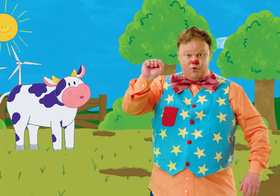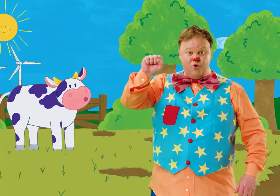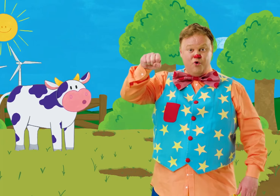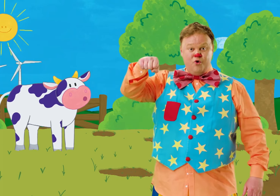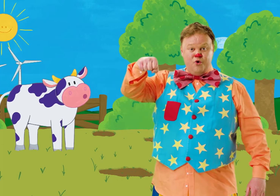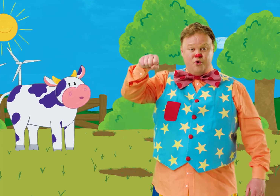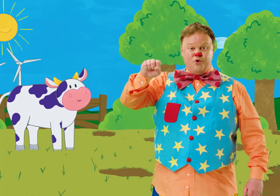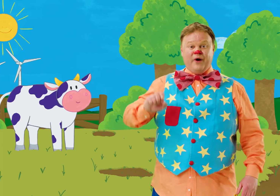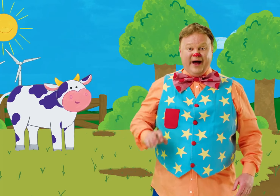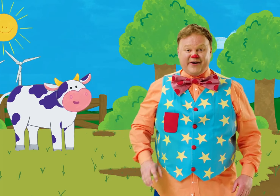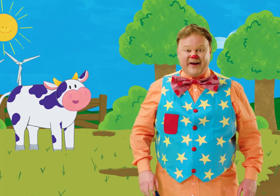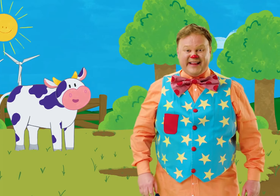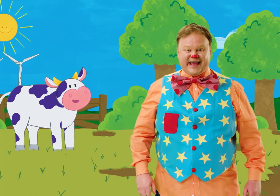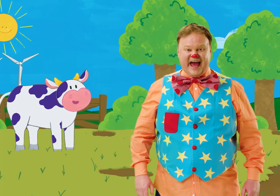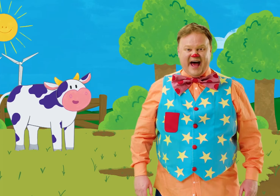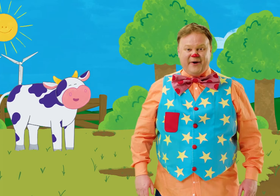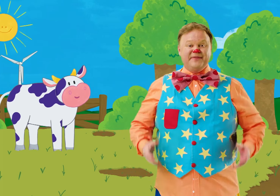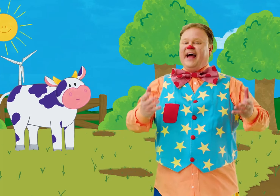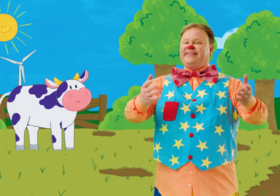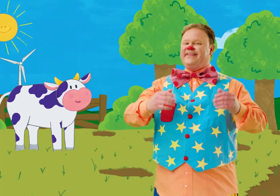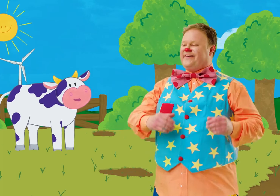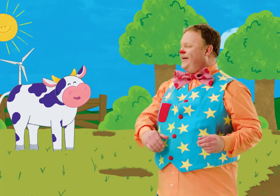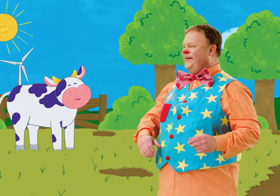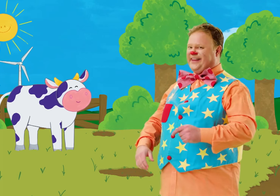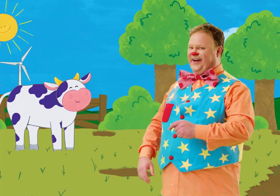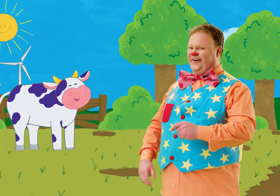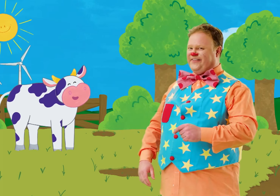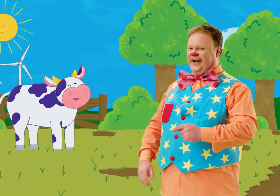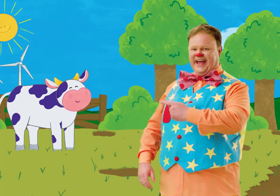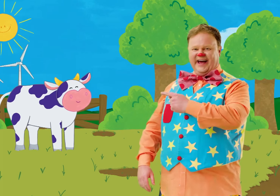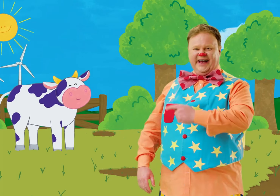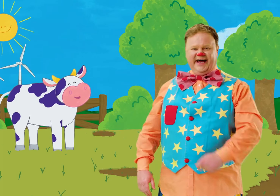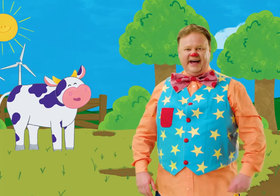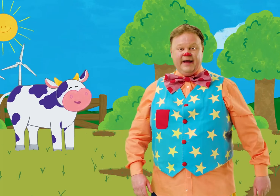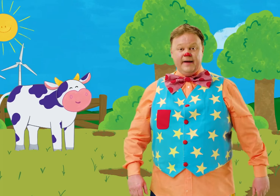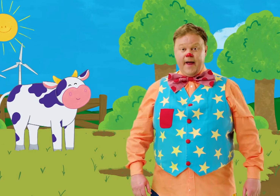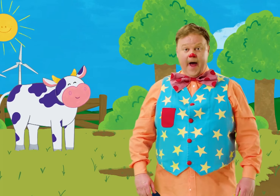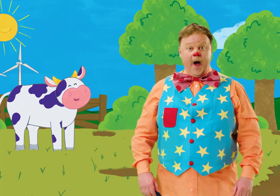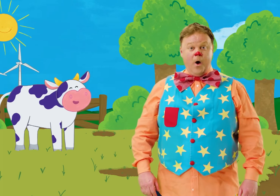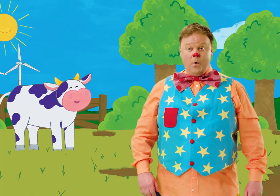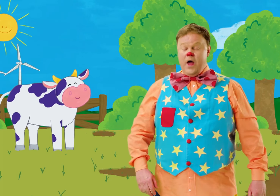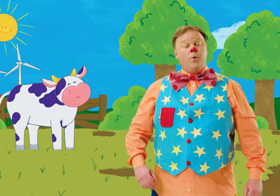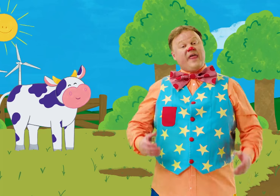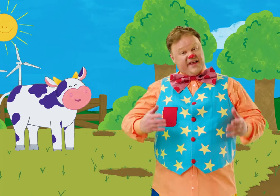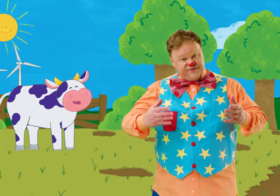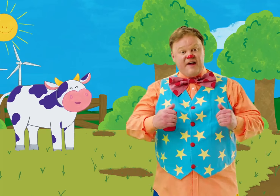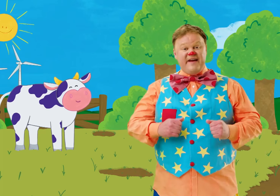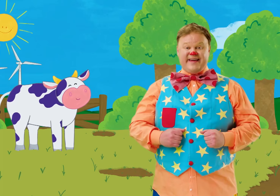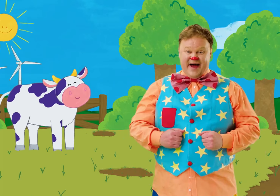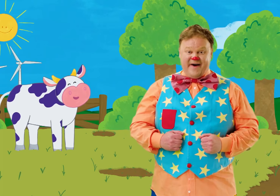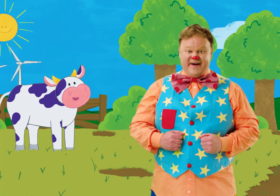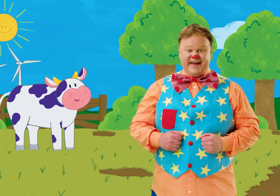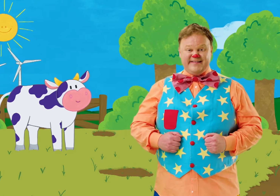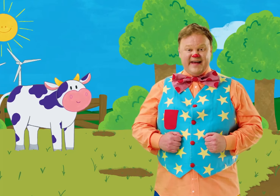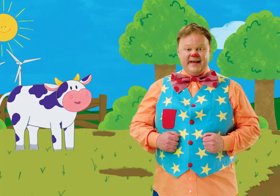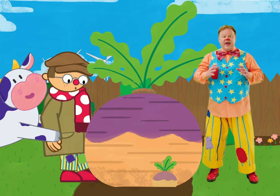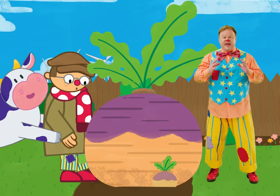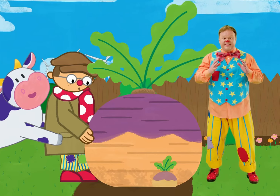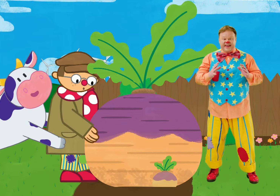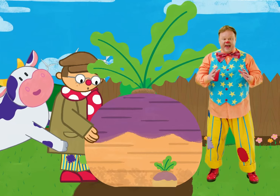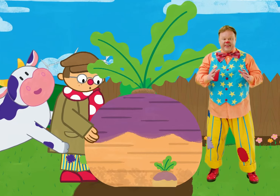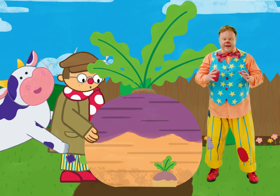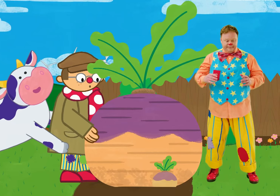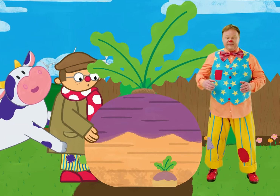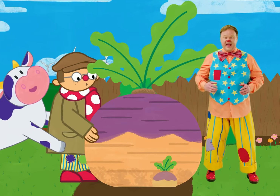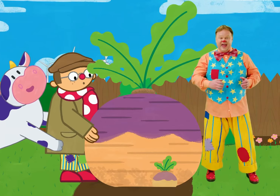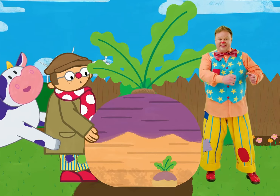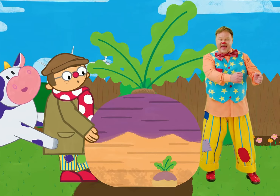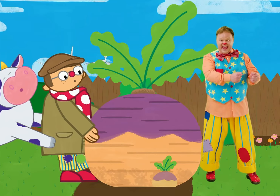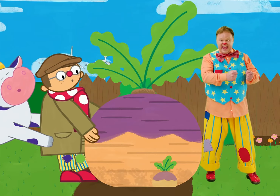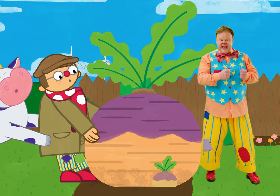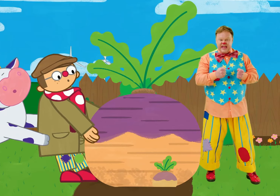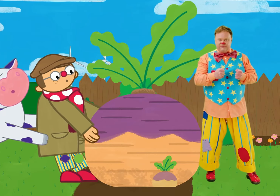moo agreed the cow as it chewed thoughtfully oh well that's very kind then together they heaved